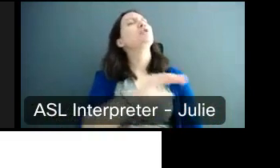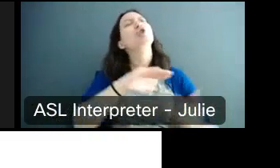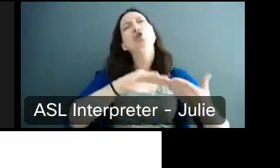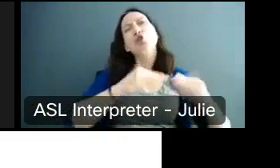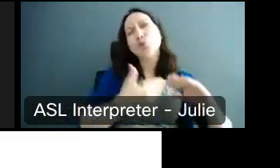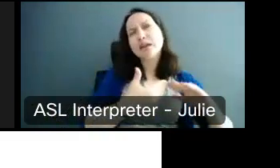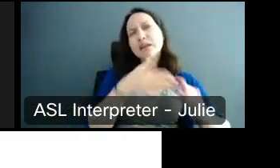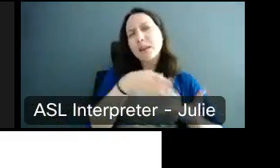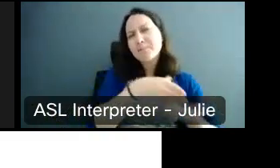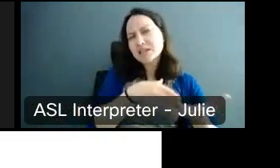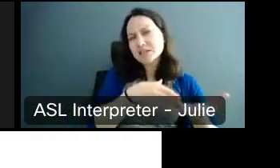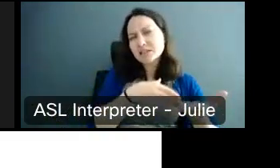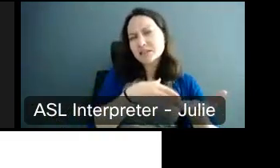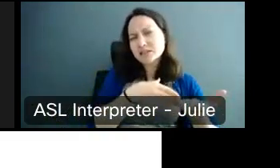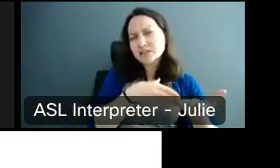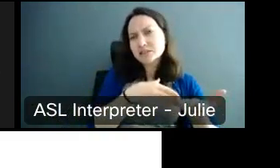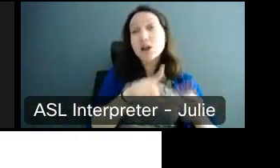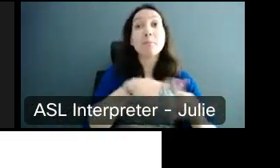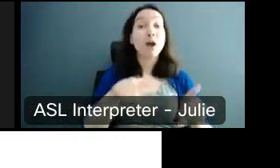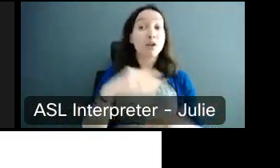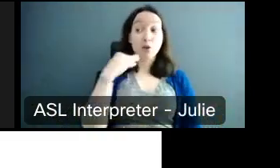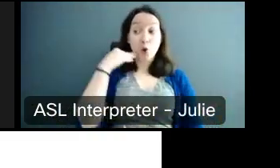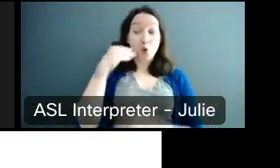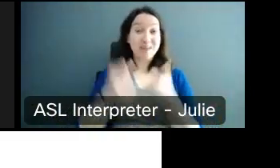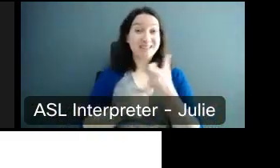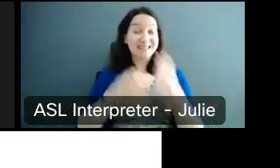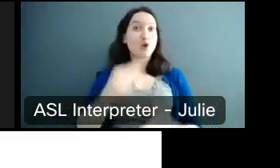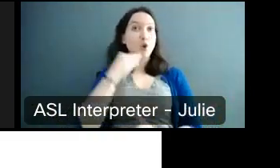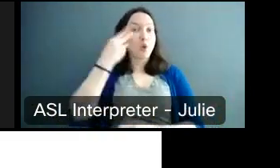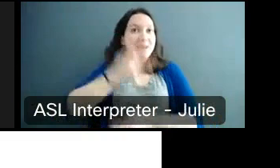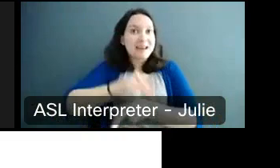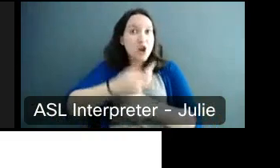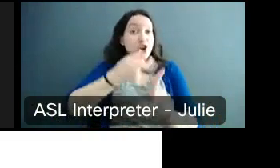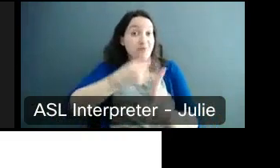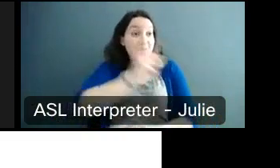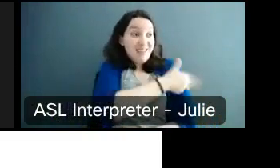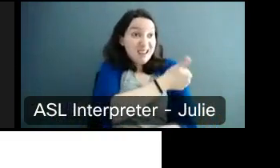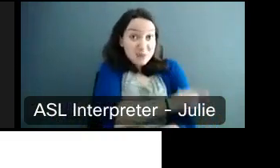But the, and it's in the home key that's coming from the hospital. You can build.